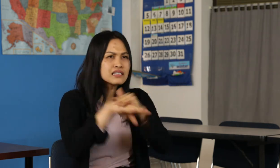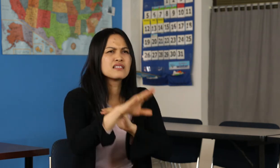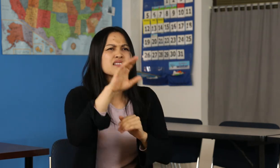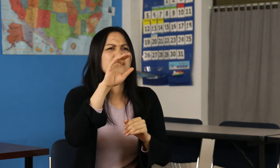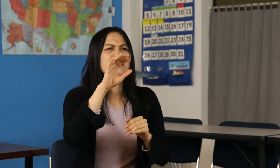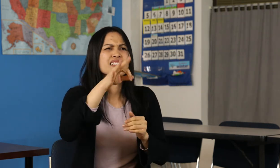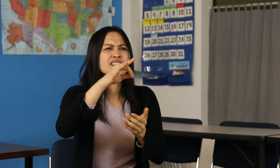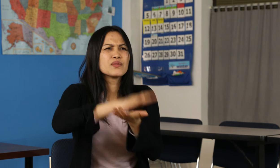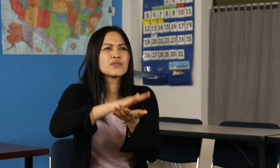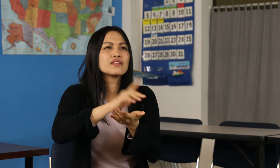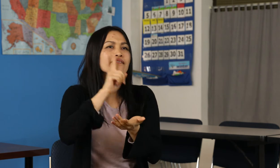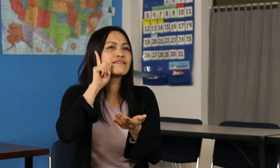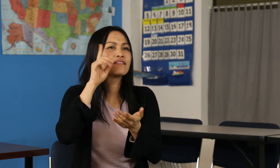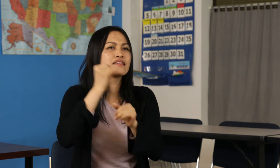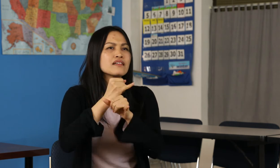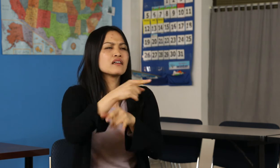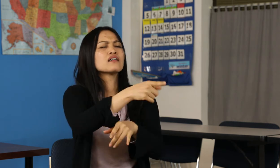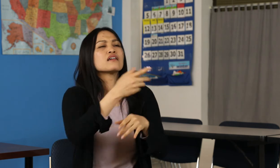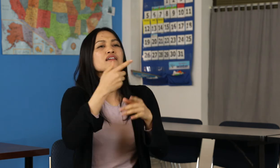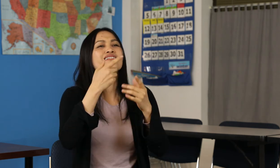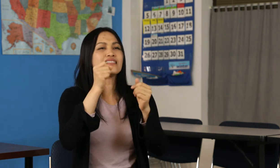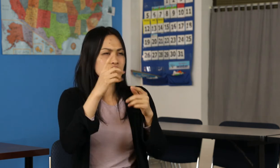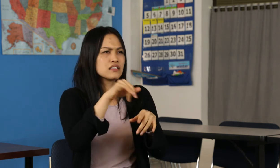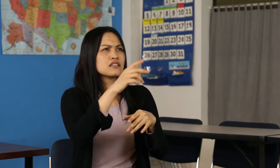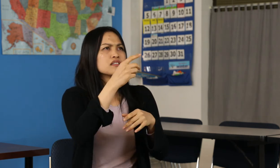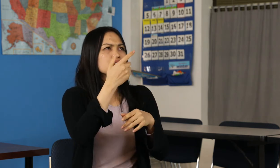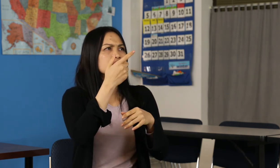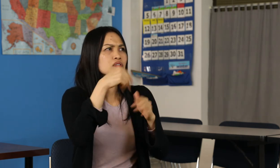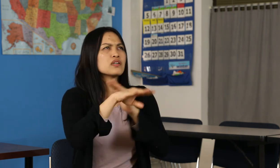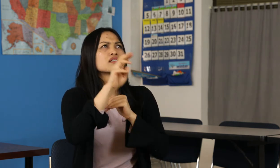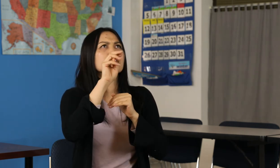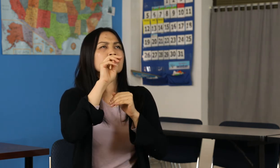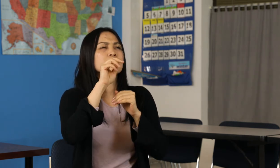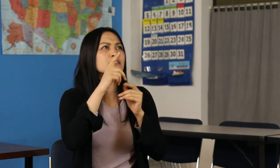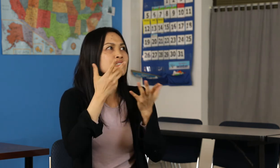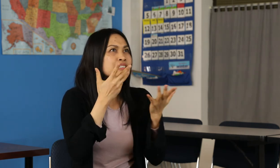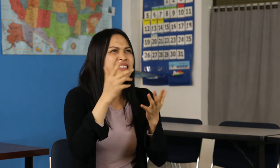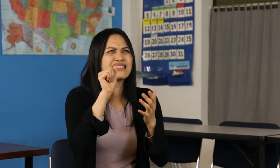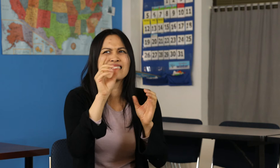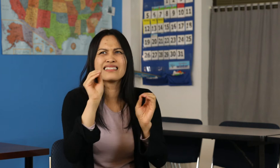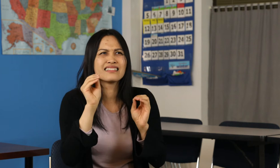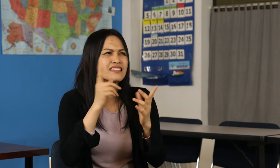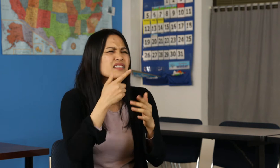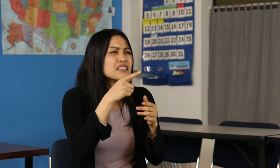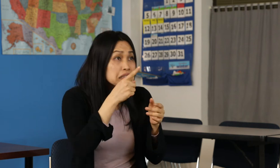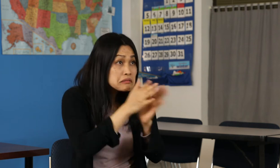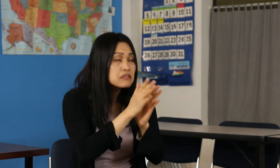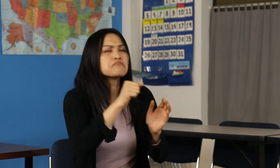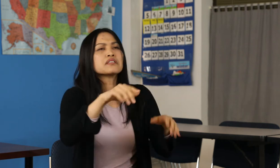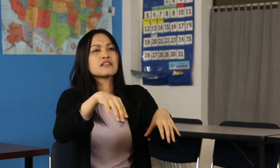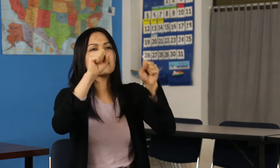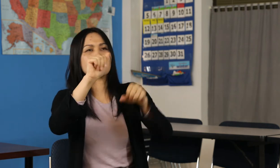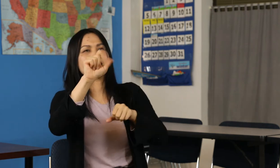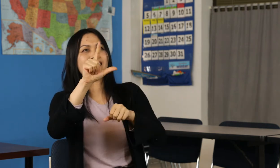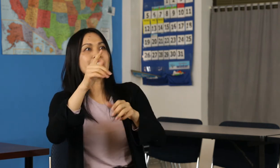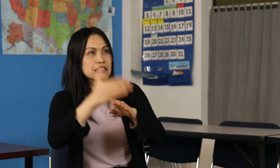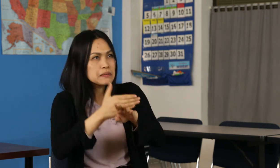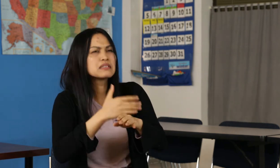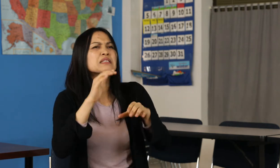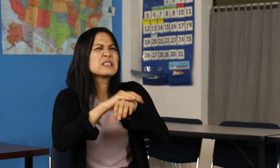I entered Faribault [Deaf] school and took ASL, took English. I started to improve my ASLand English.